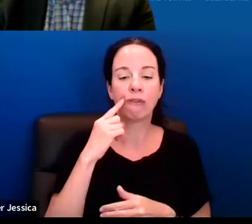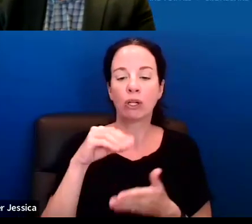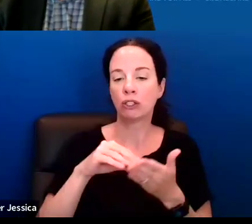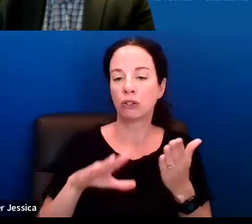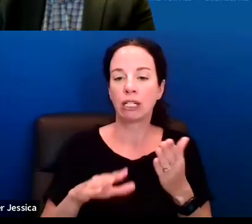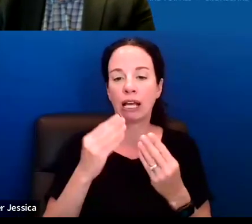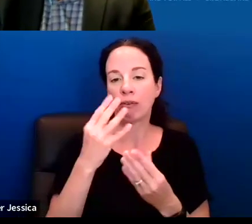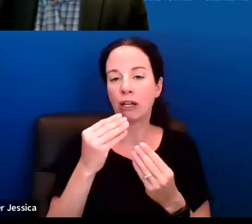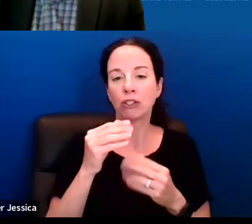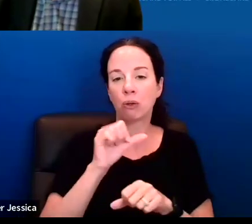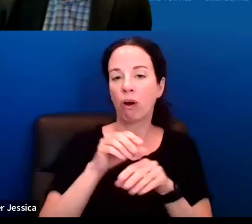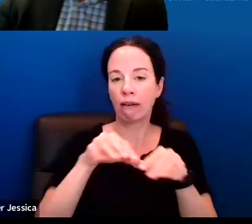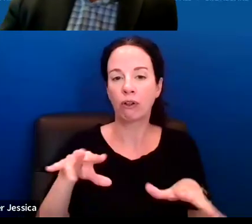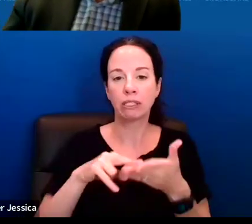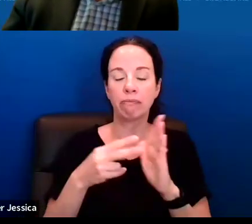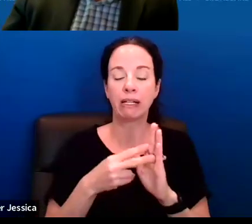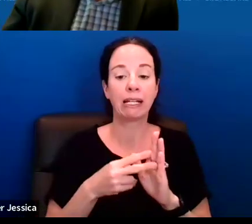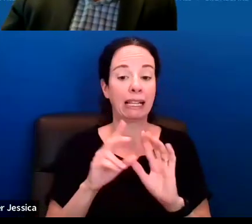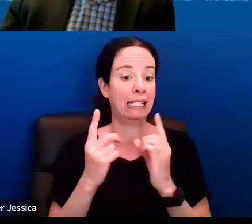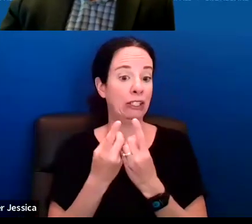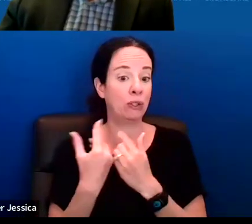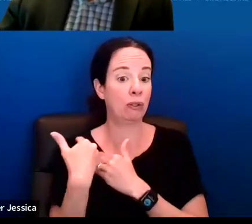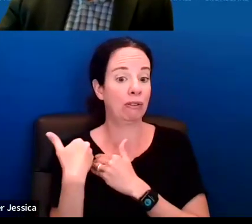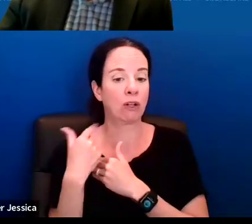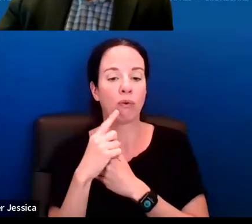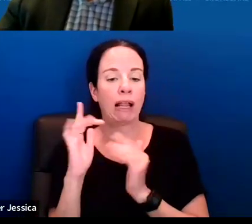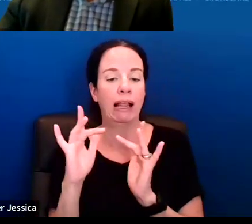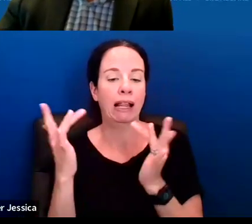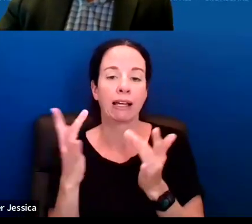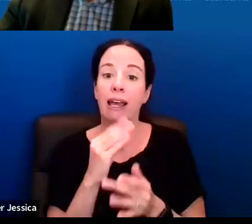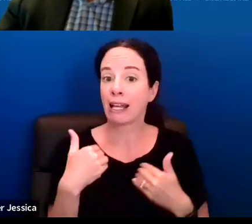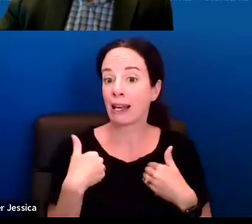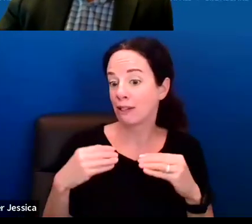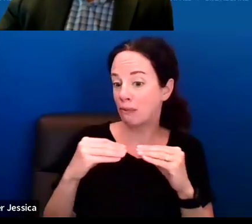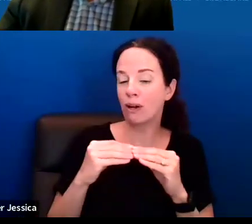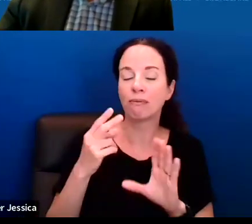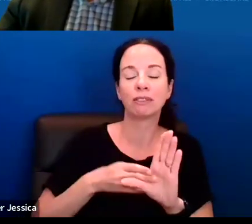so the lift for districts is very light. And there's more! Participating districts can